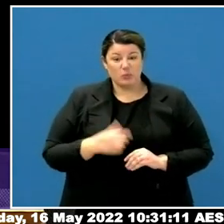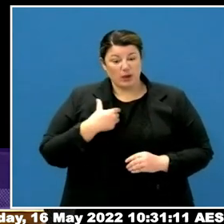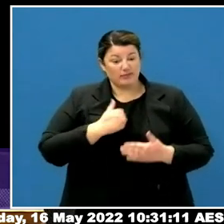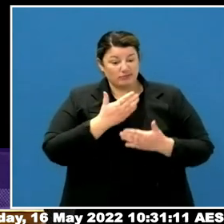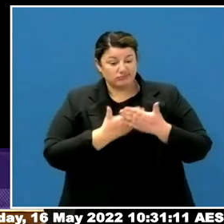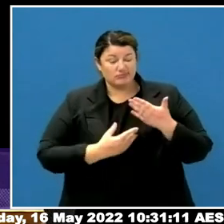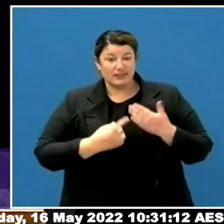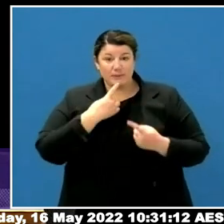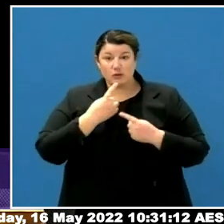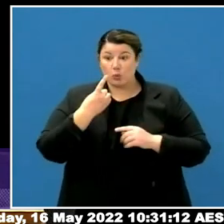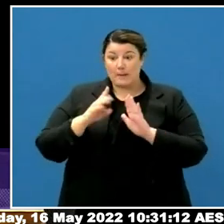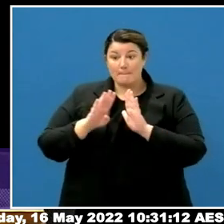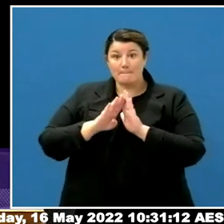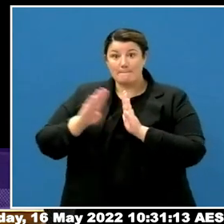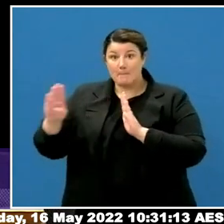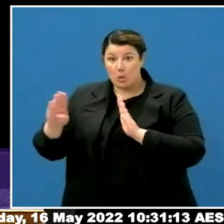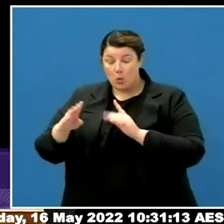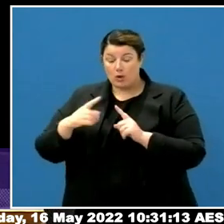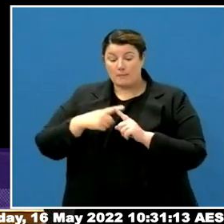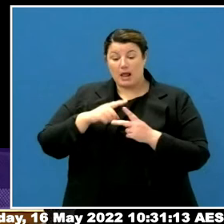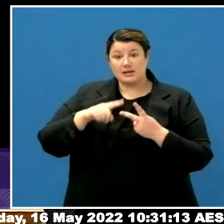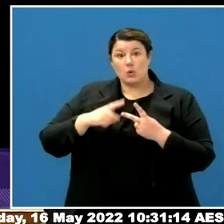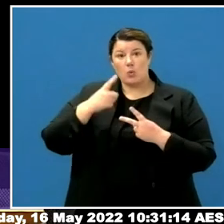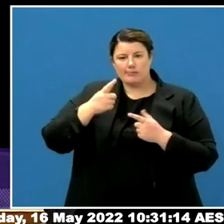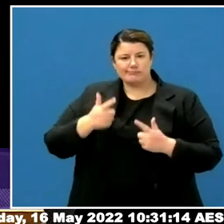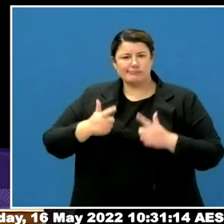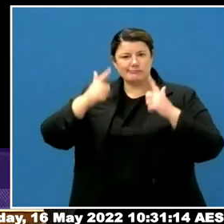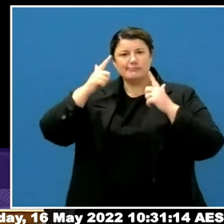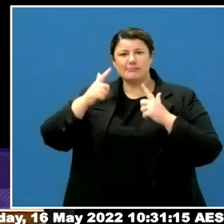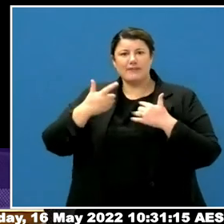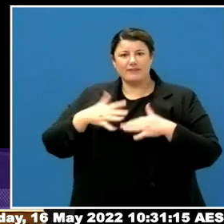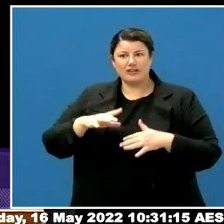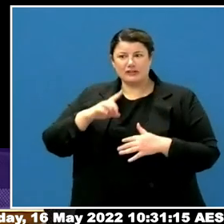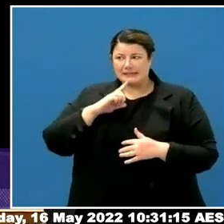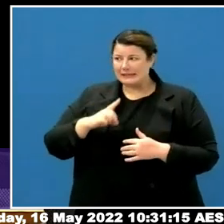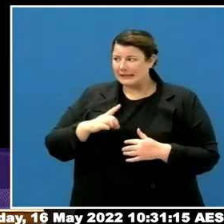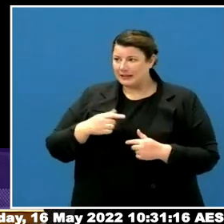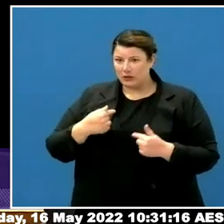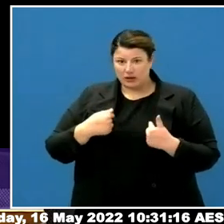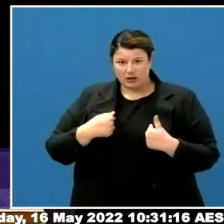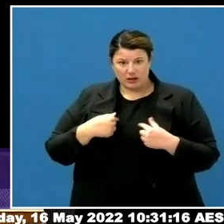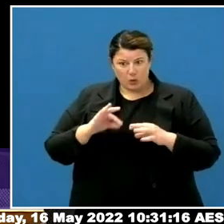Board began raising the alarm internally about whether Afford was complying with